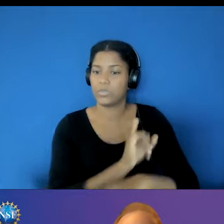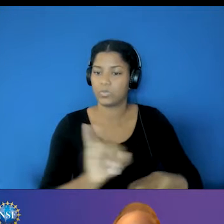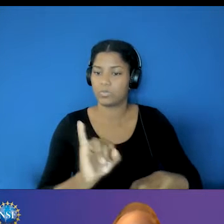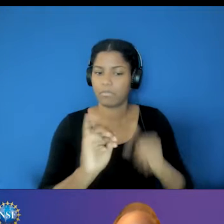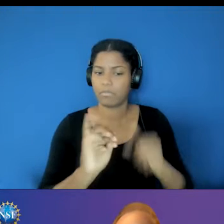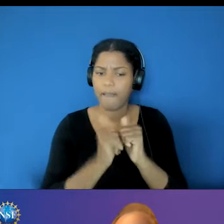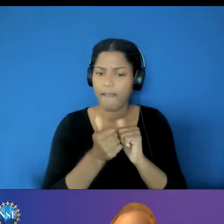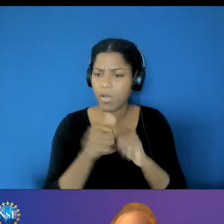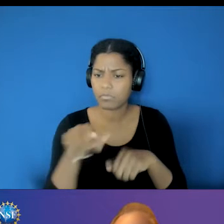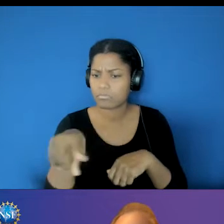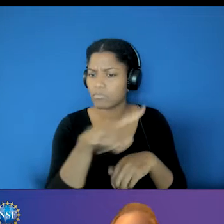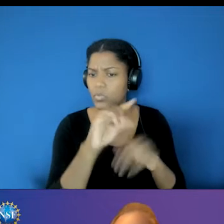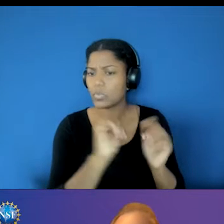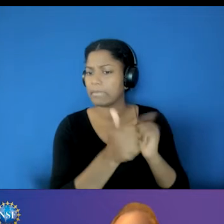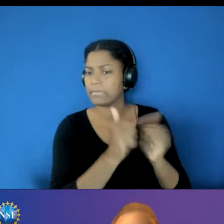against your peer level institutions.